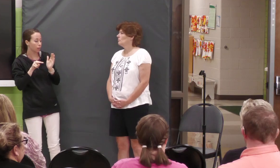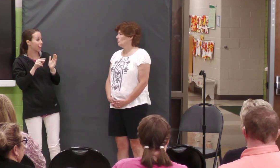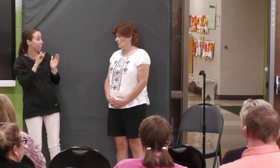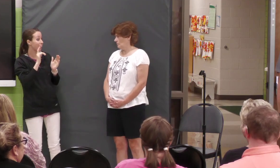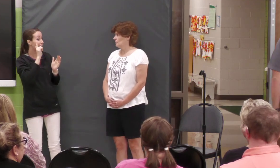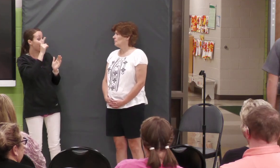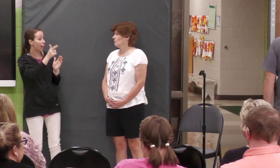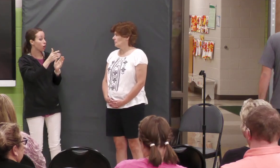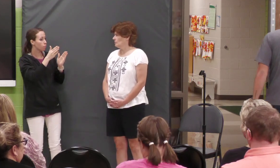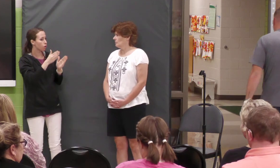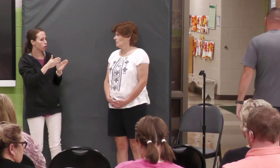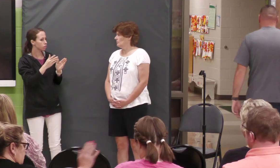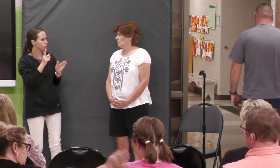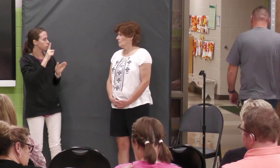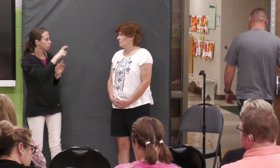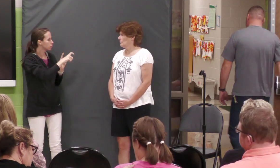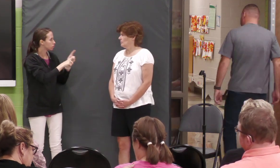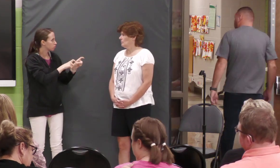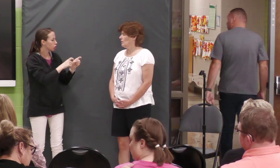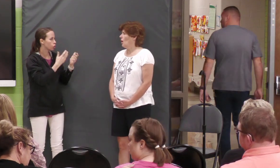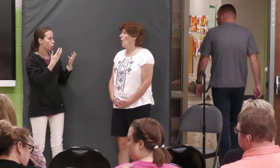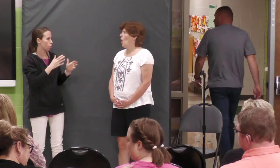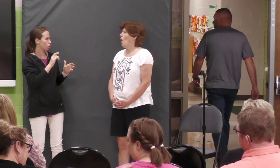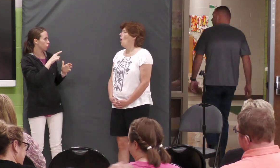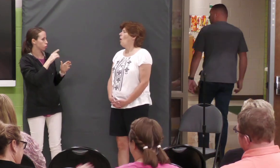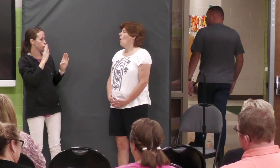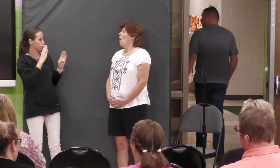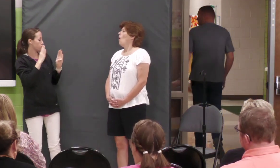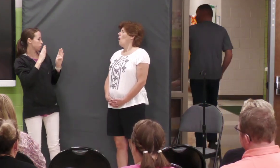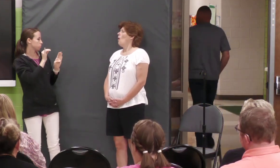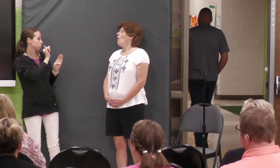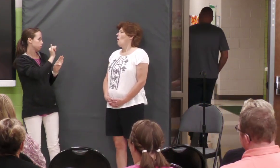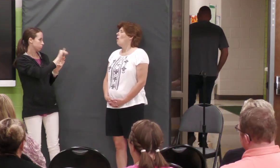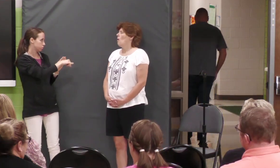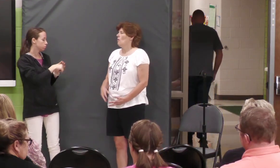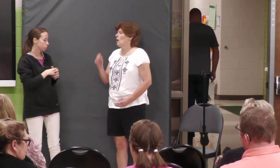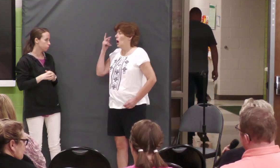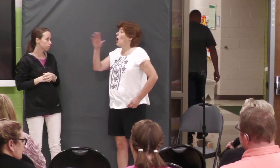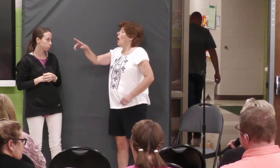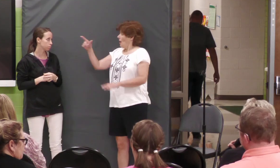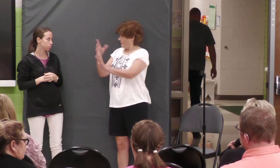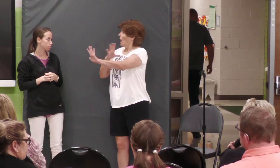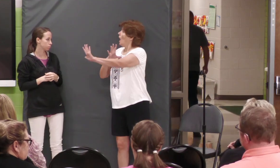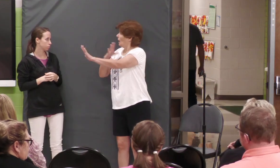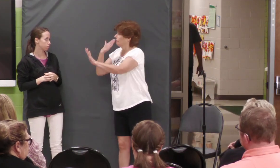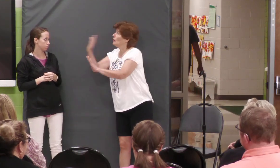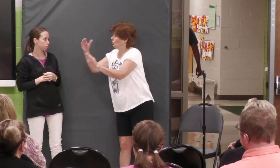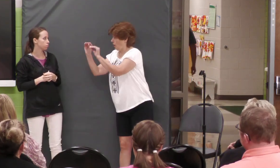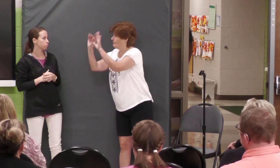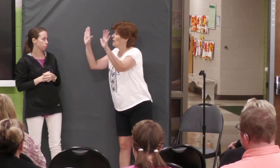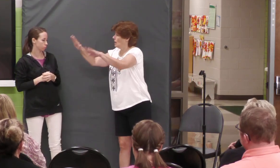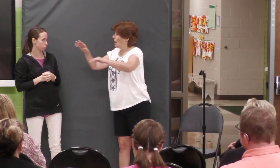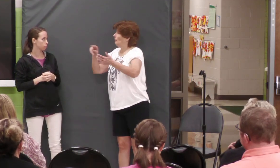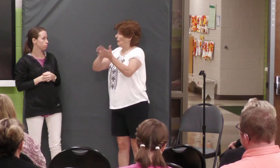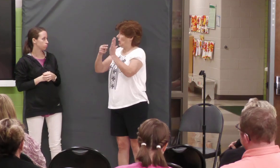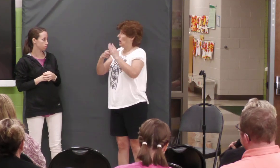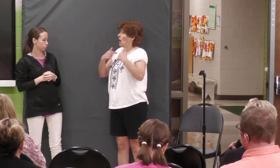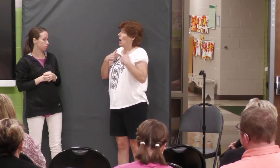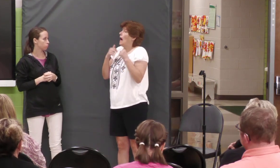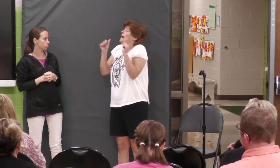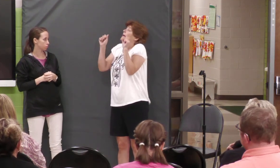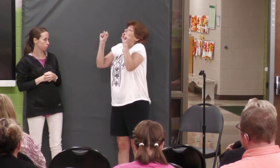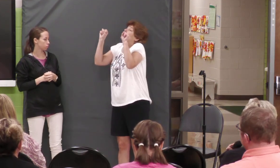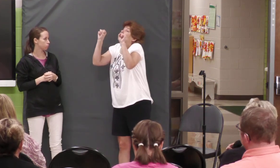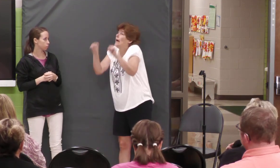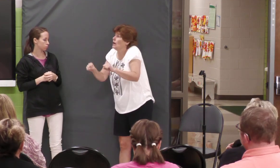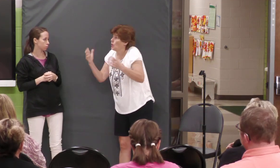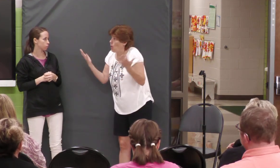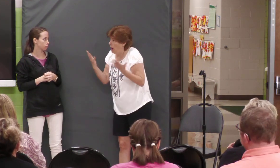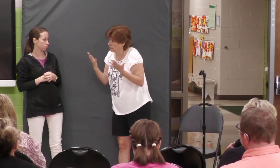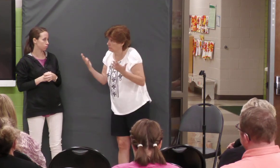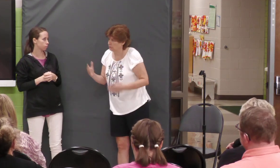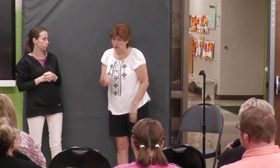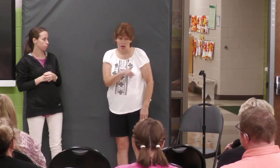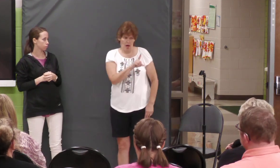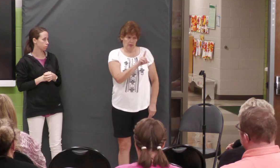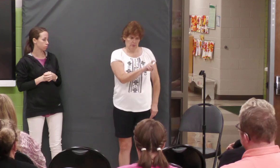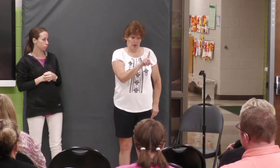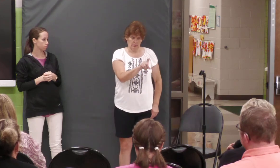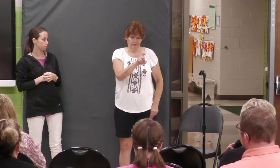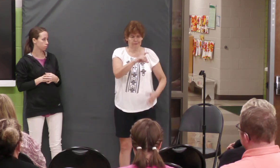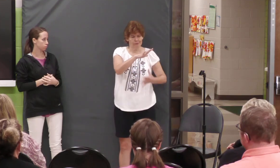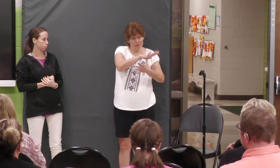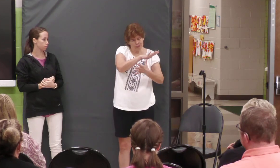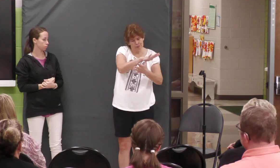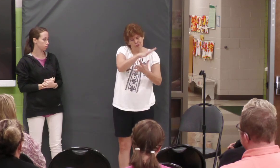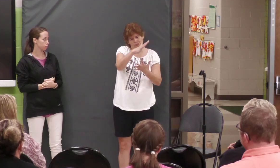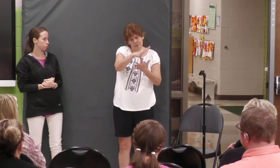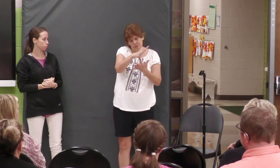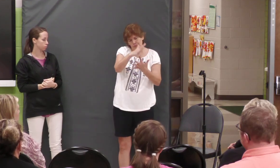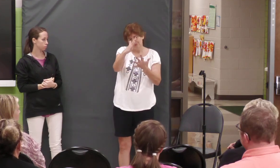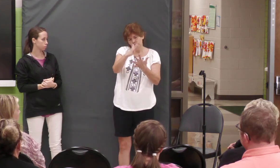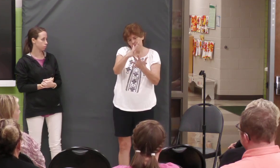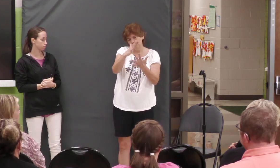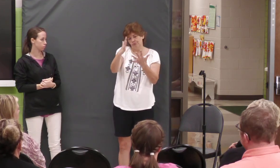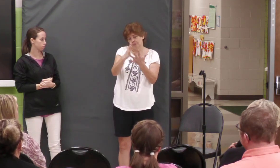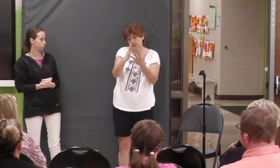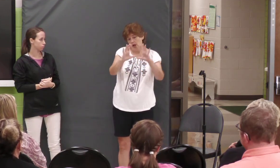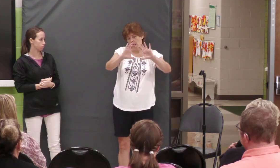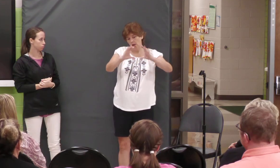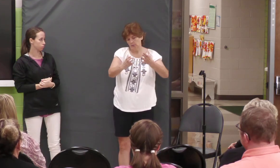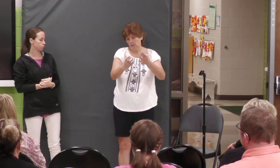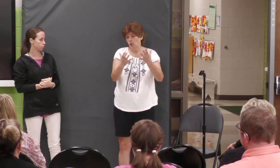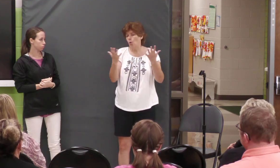activity oh okay fine well thank you for clarifying so you mean I can ask freshman